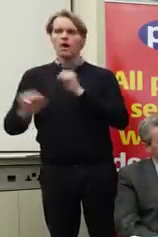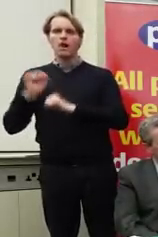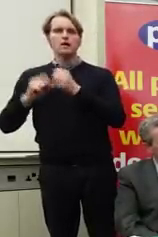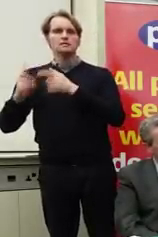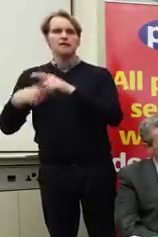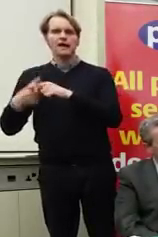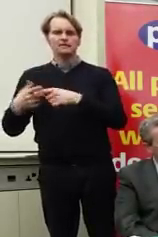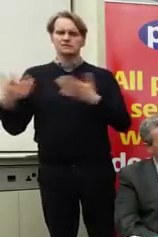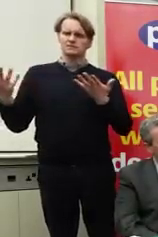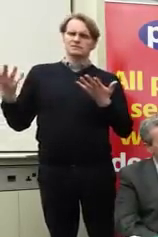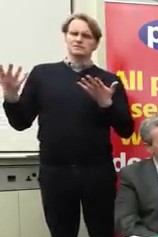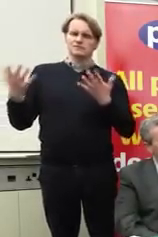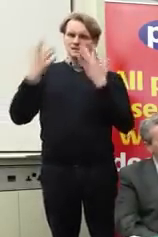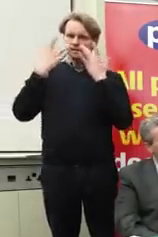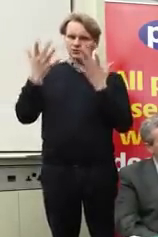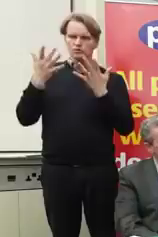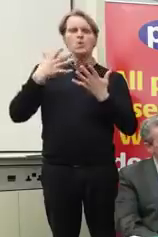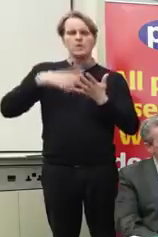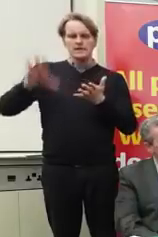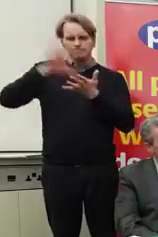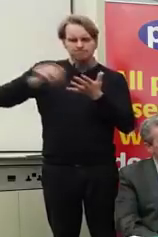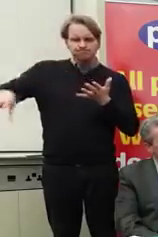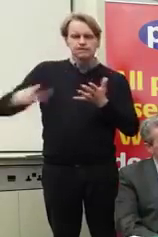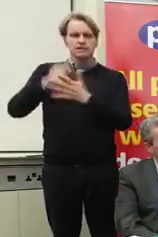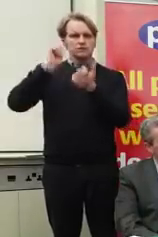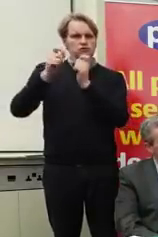think, just what major reform needs to take place and who better to guide that